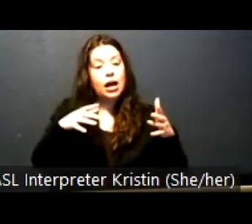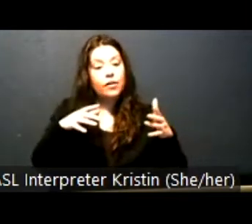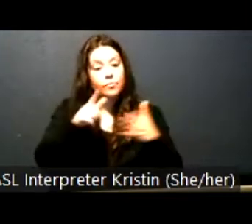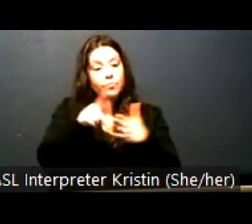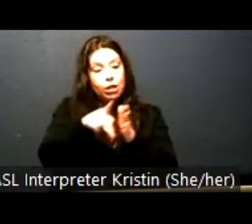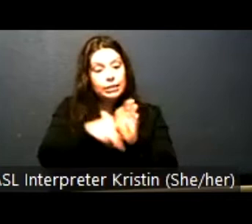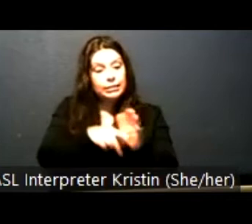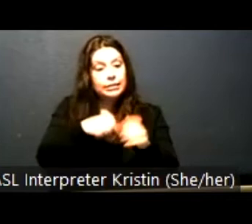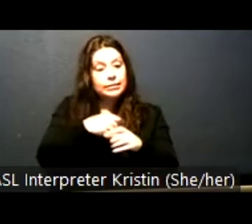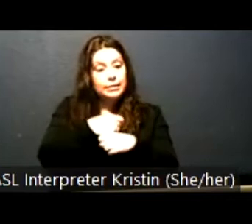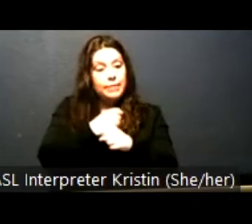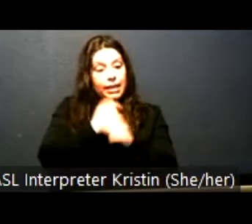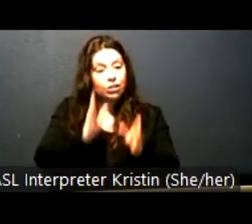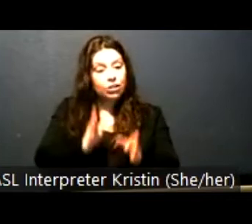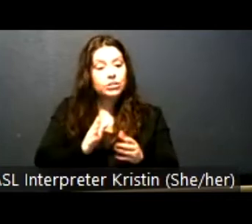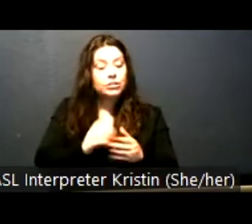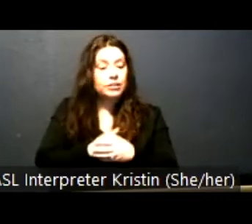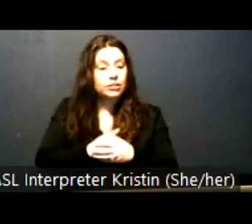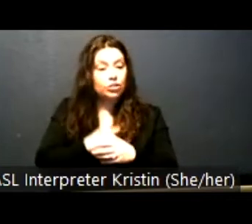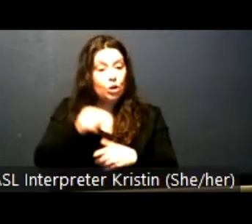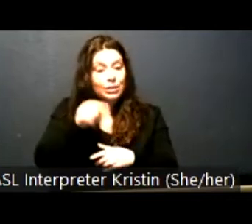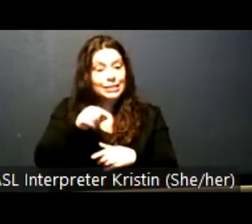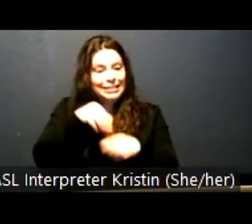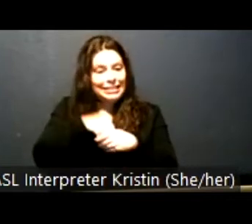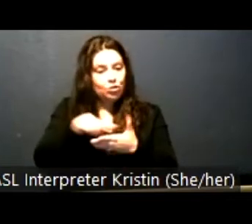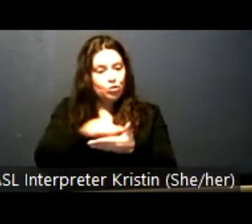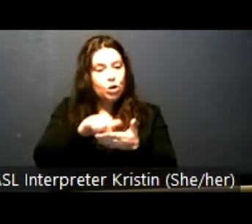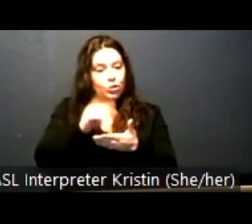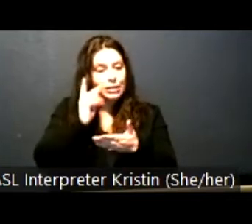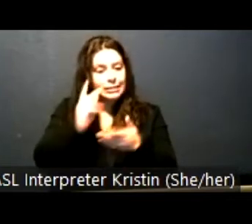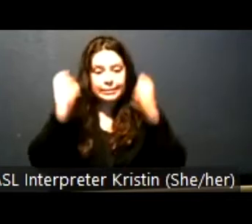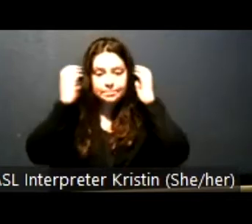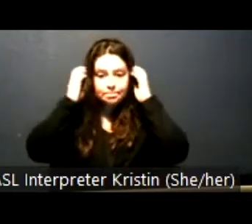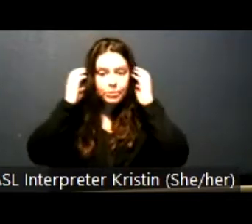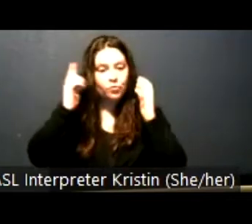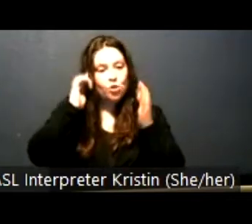interpretation devices over their ears and they've got their country placards in front of them and it